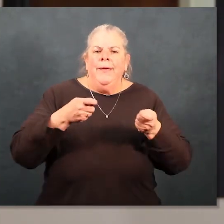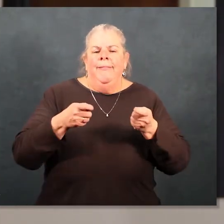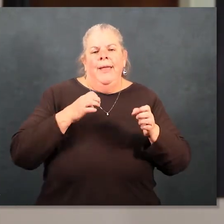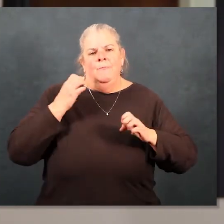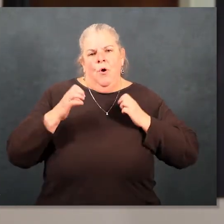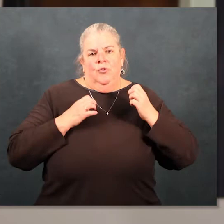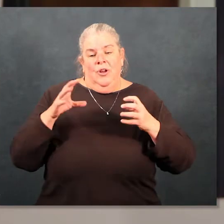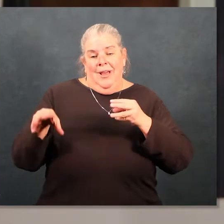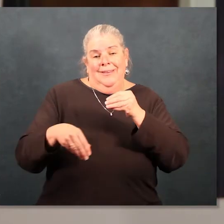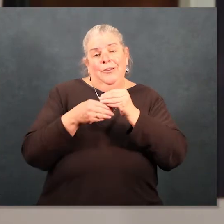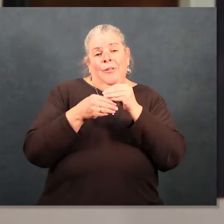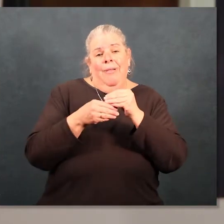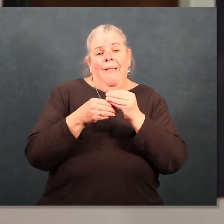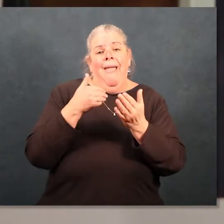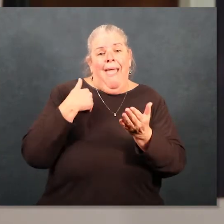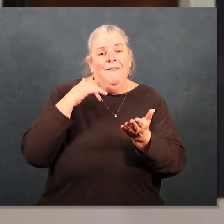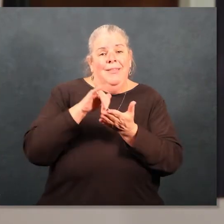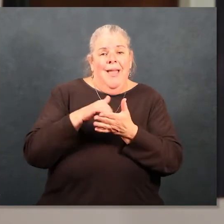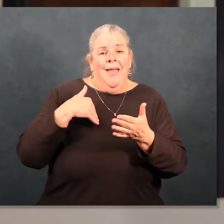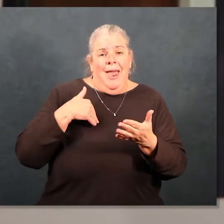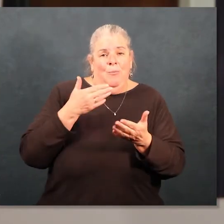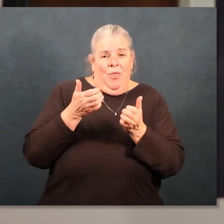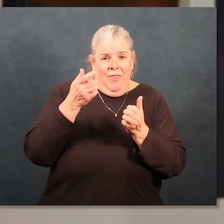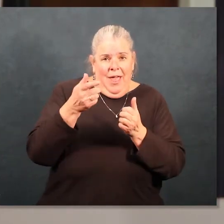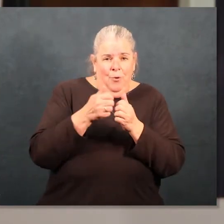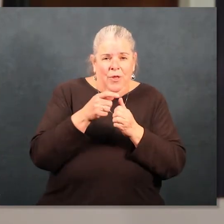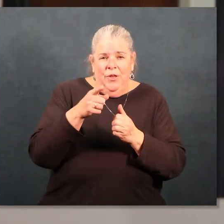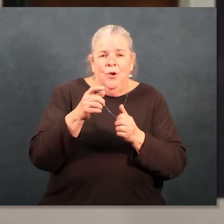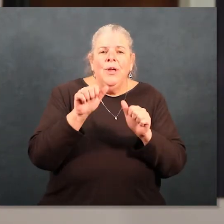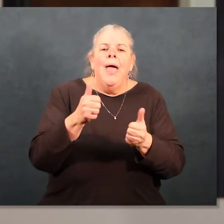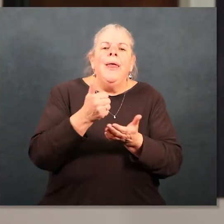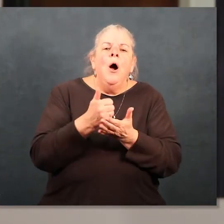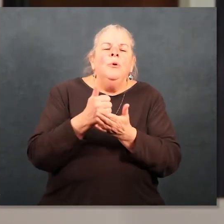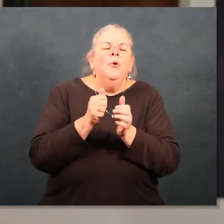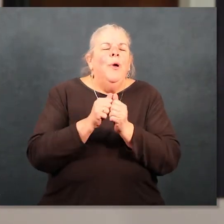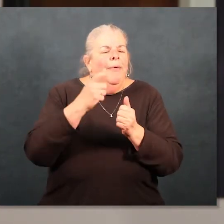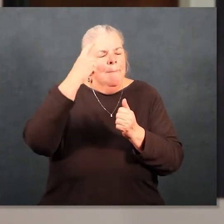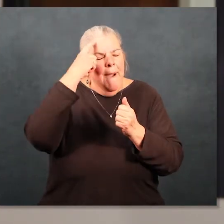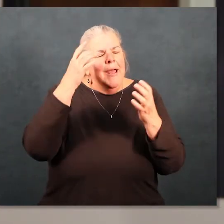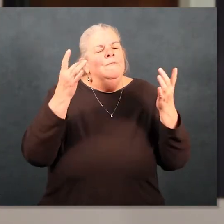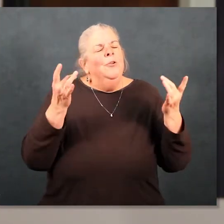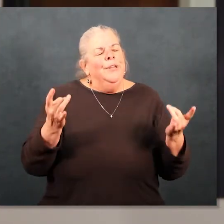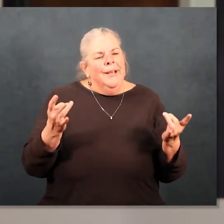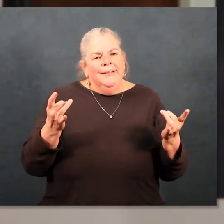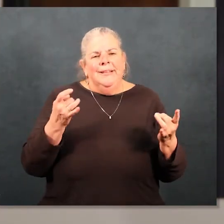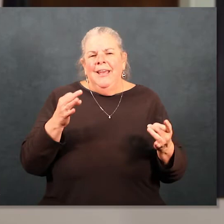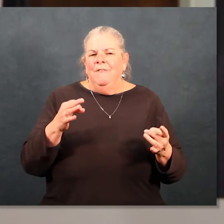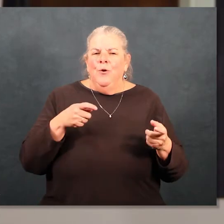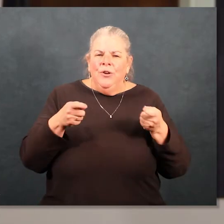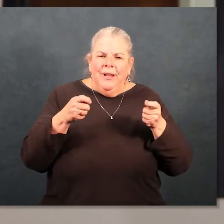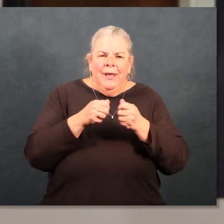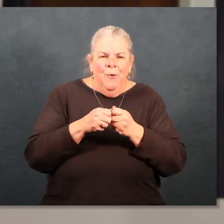there with you can help you with mindfulness. If you're dealing with a stressor that animal can be a reminder